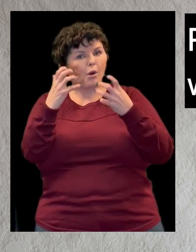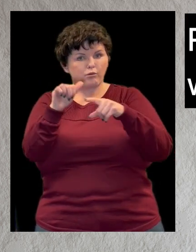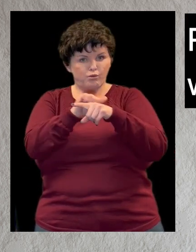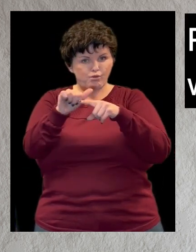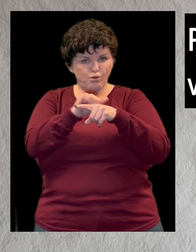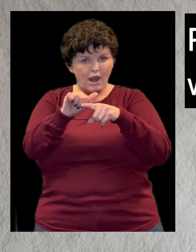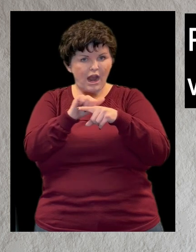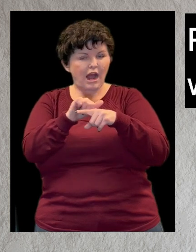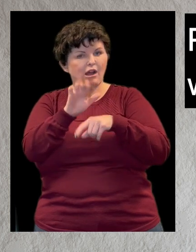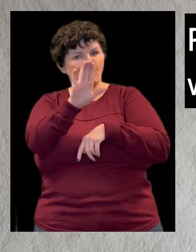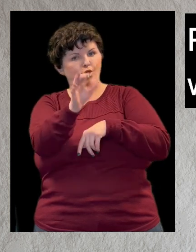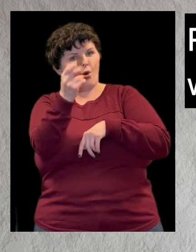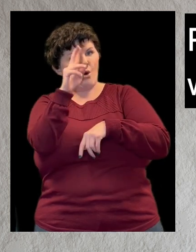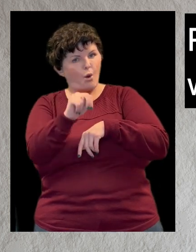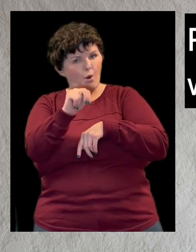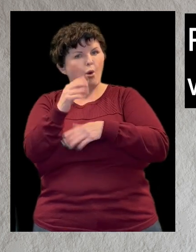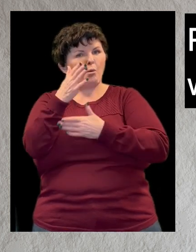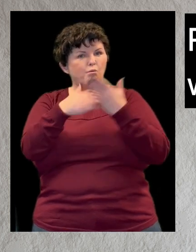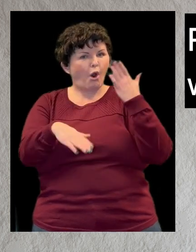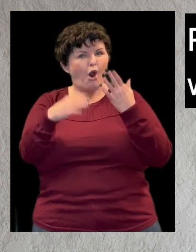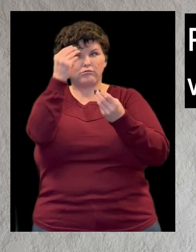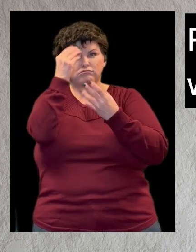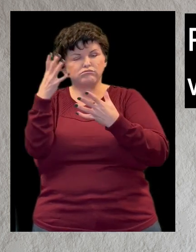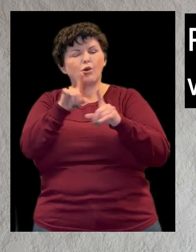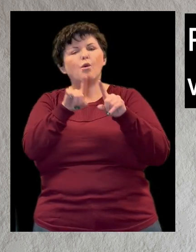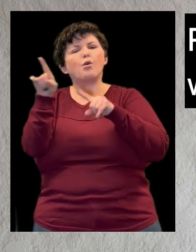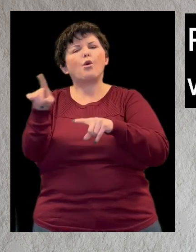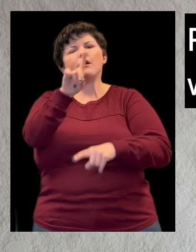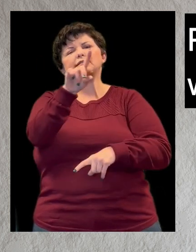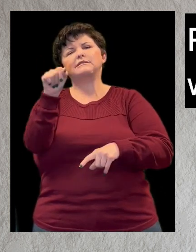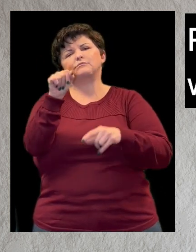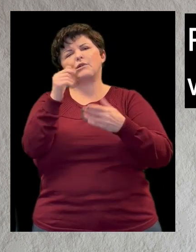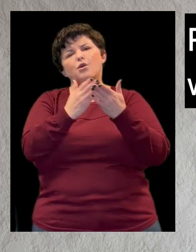doing your own partial disclosure, go to Disability Rights Texas